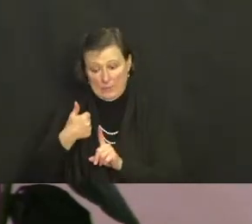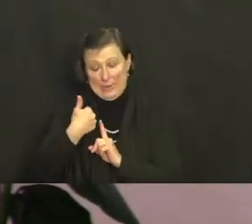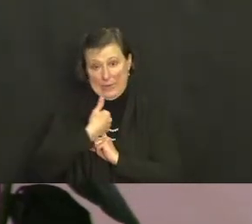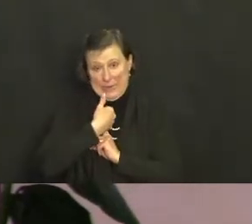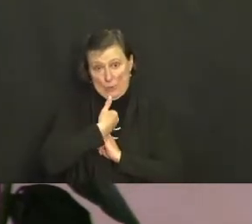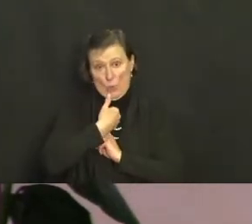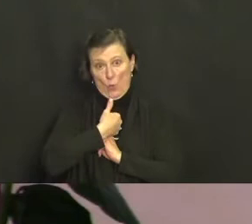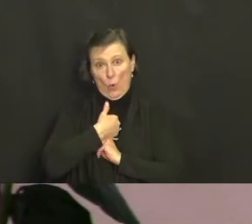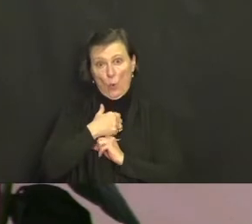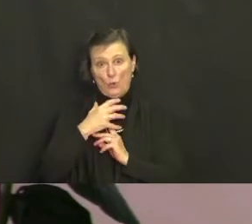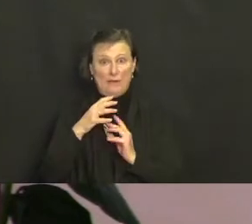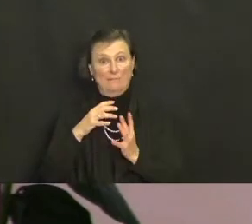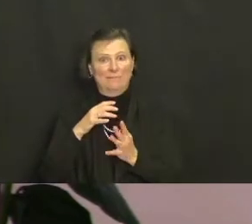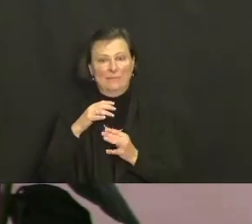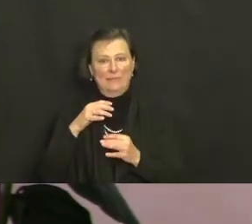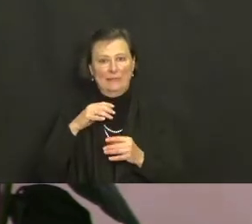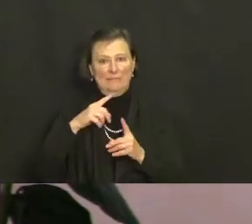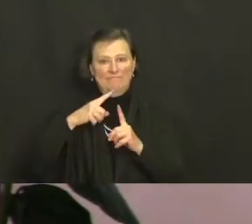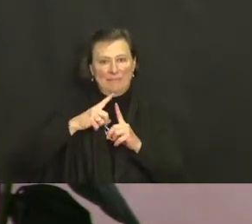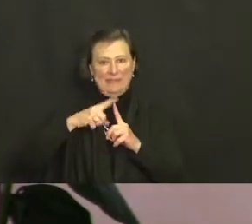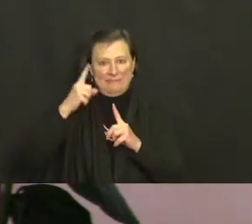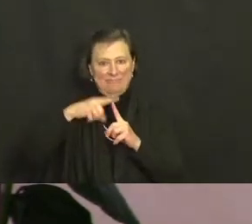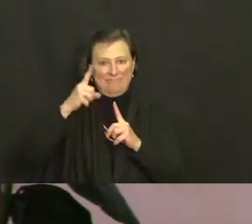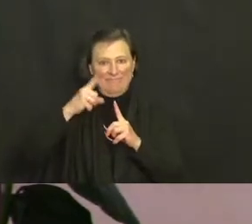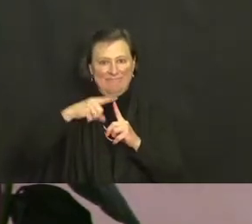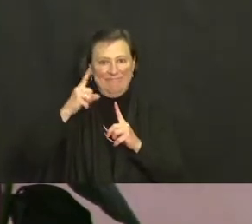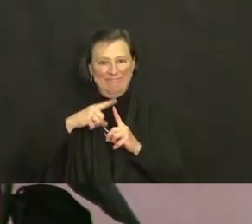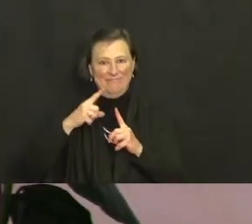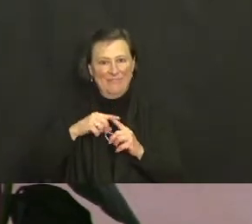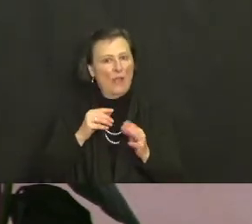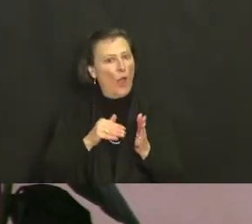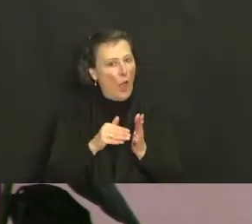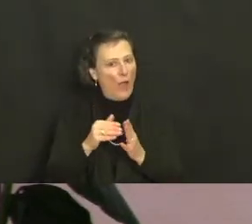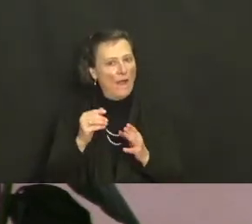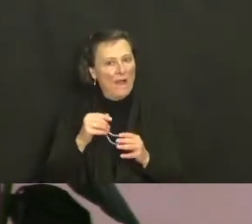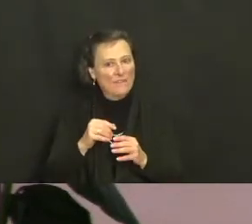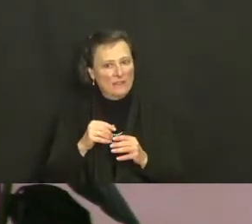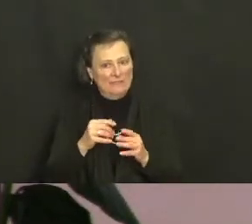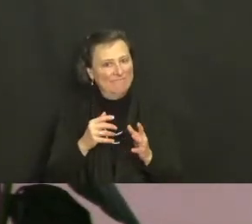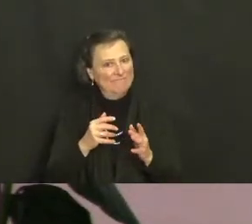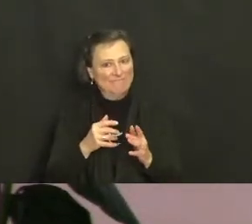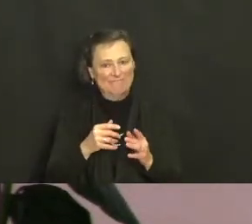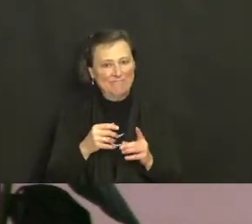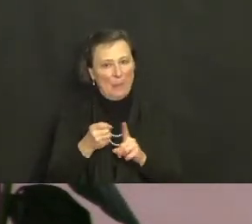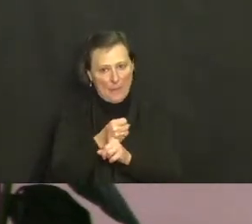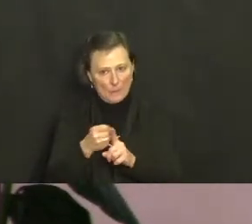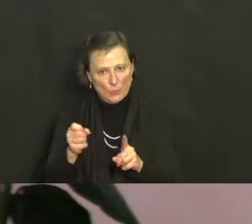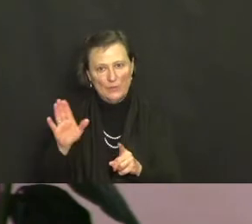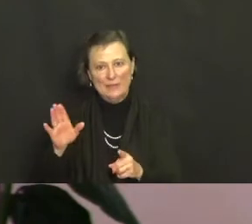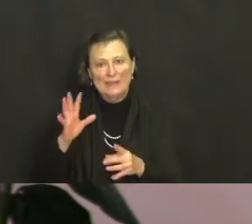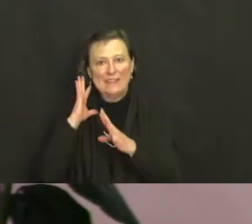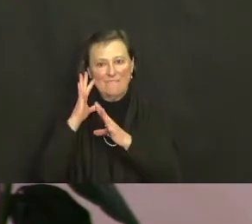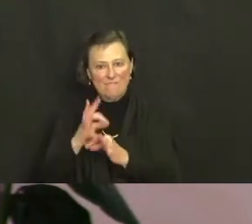temperament, which he had often abusively turned on his faithful wife, Kasturba.